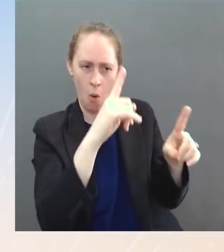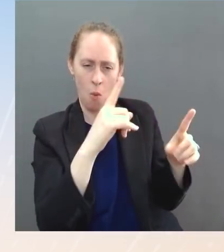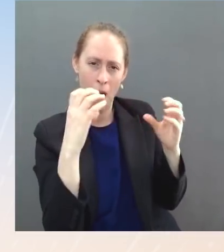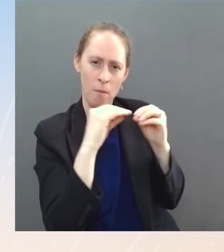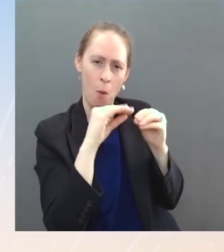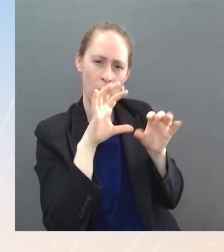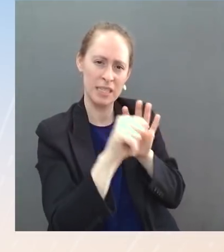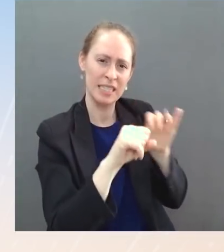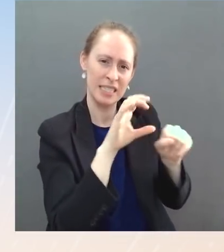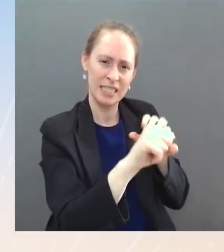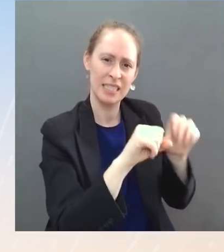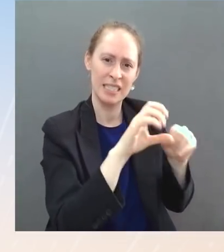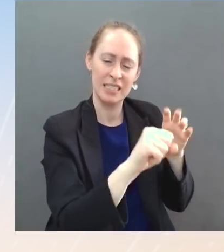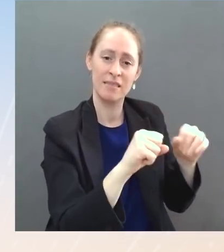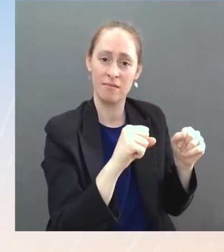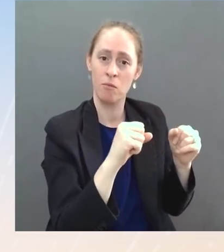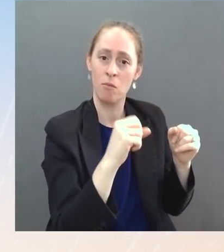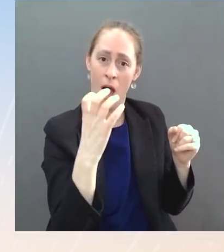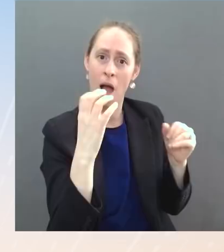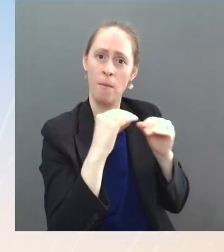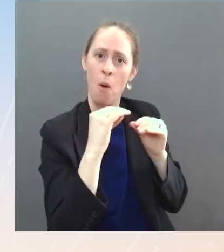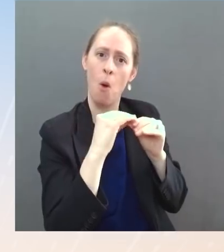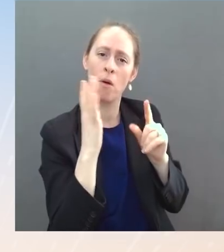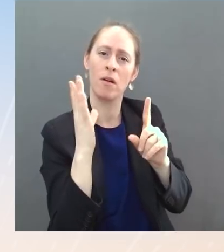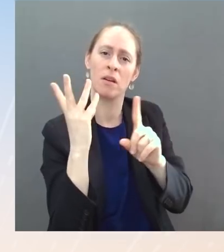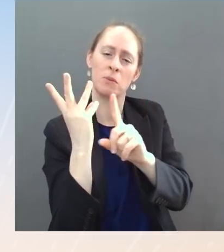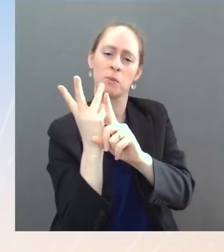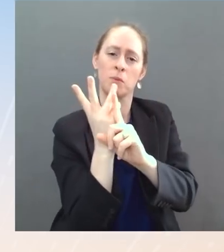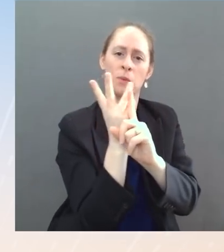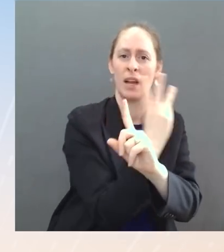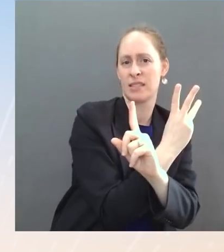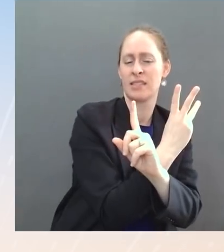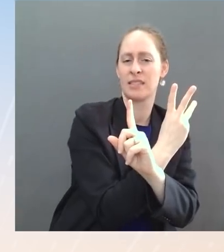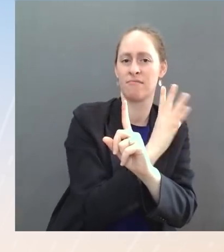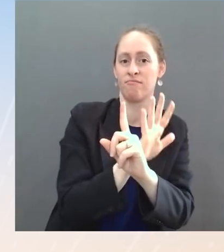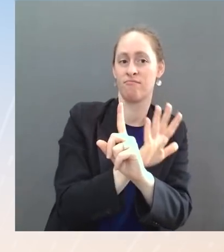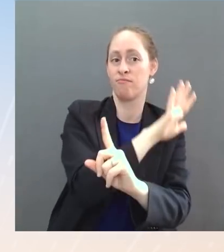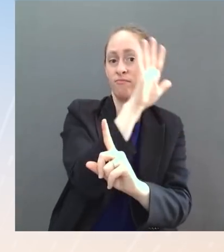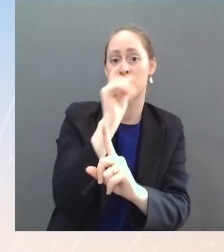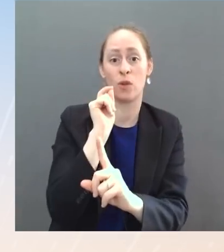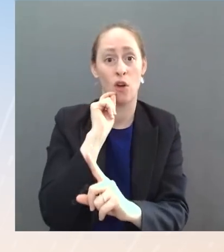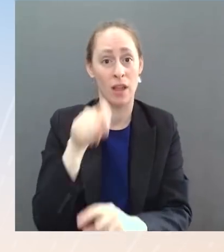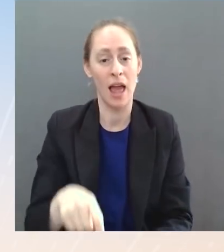Now, as the images from Bucha so powerfully reinforce, now is not the time for complacency.